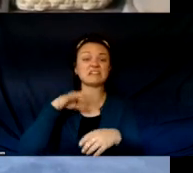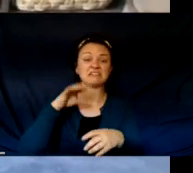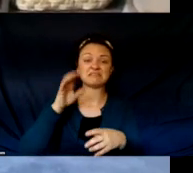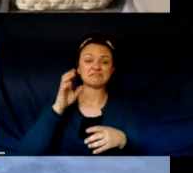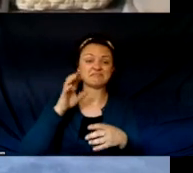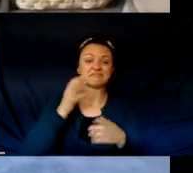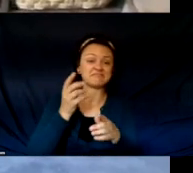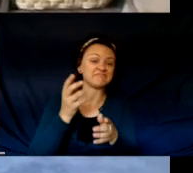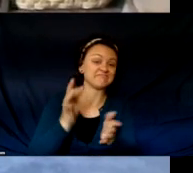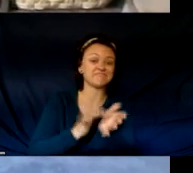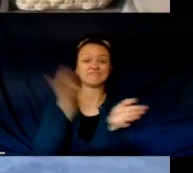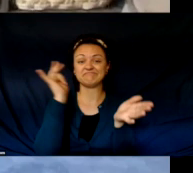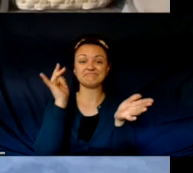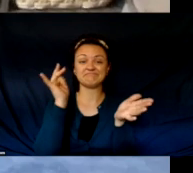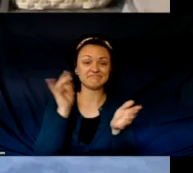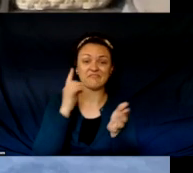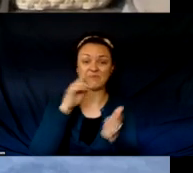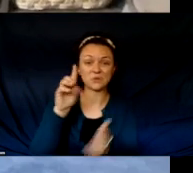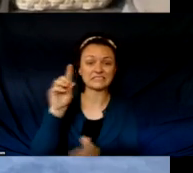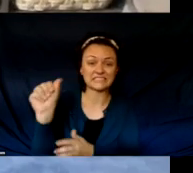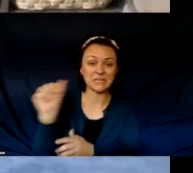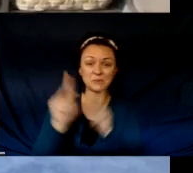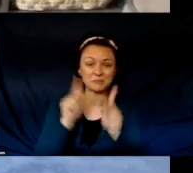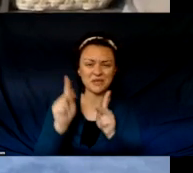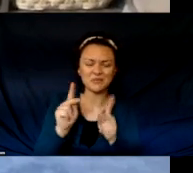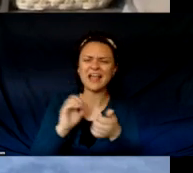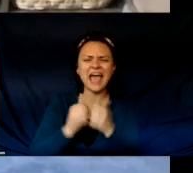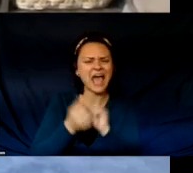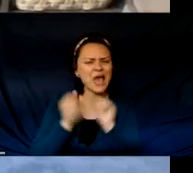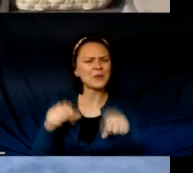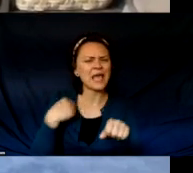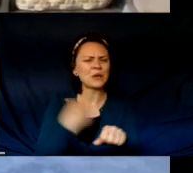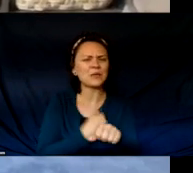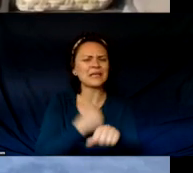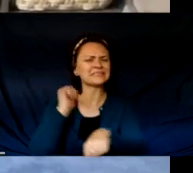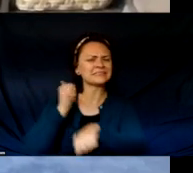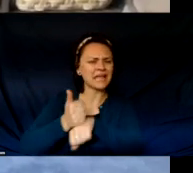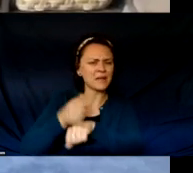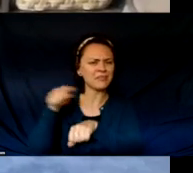how can we implement this type of work in a political climate that seems